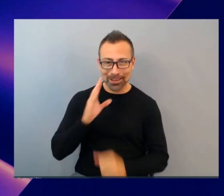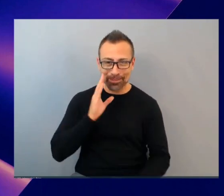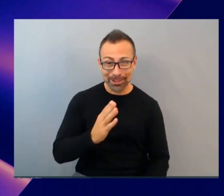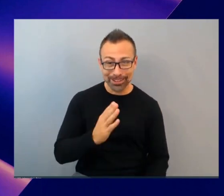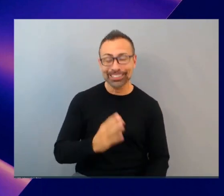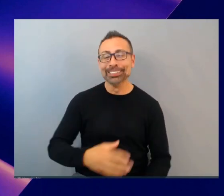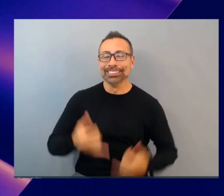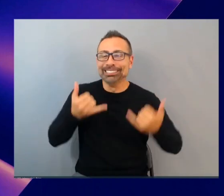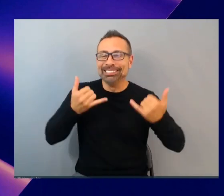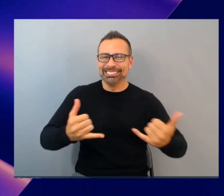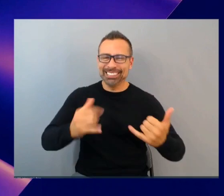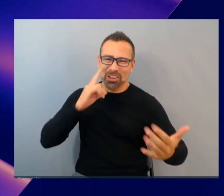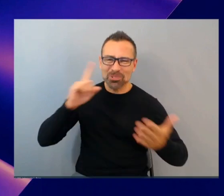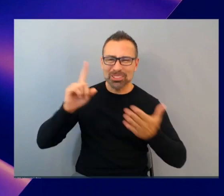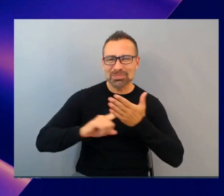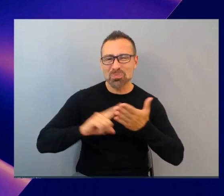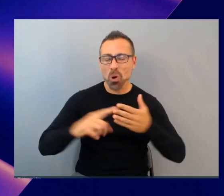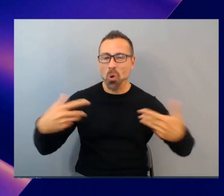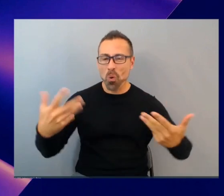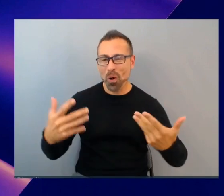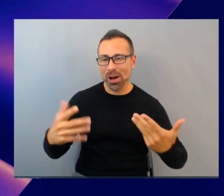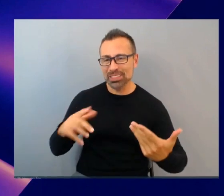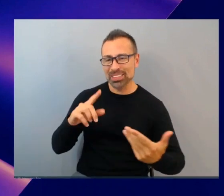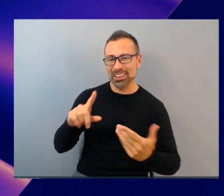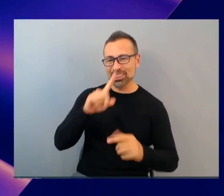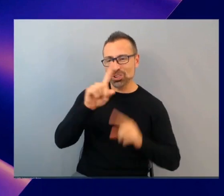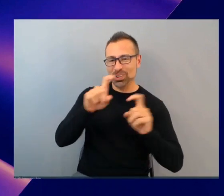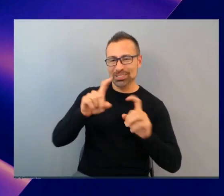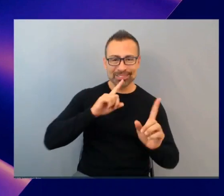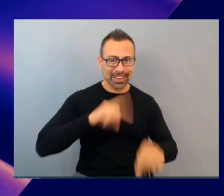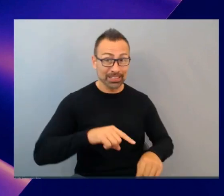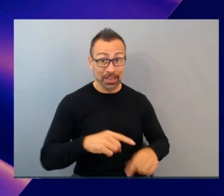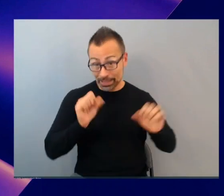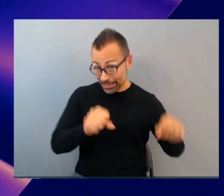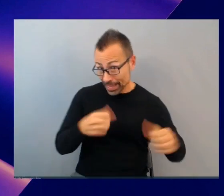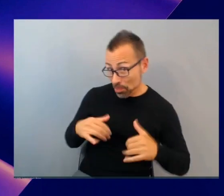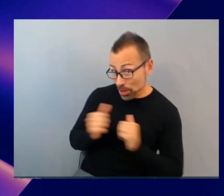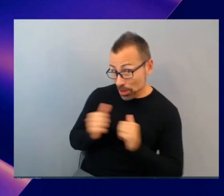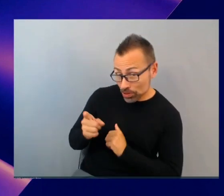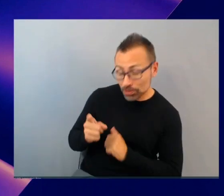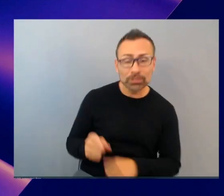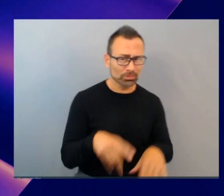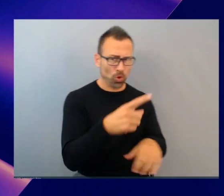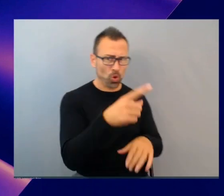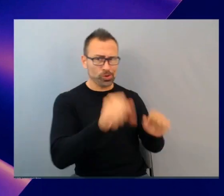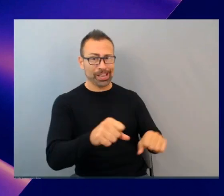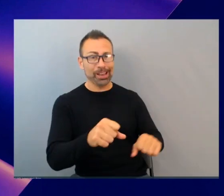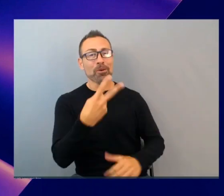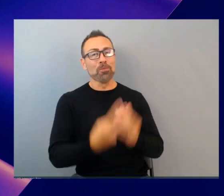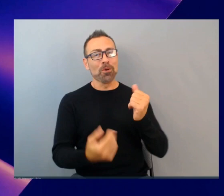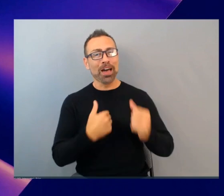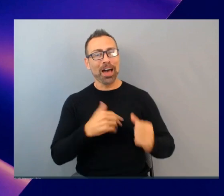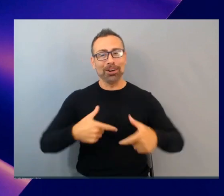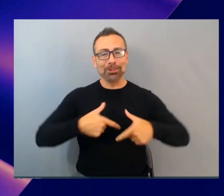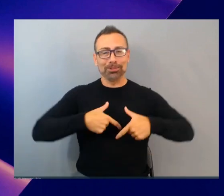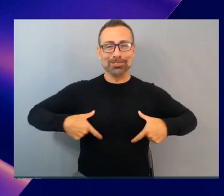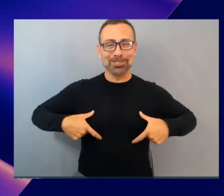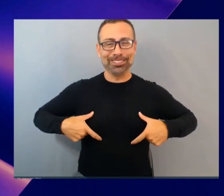the Q and A part of the game. [Aaron] Can I play the game with you? You can, you should. Okay, okay. - Yeah, yeah. We both have game shirts. Thank you for my shirt. I love it.